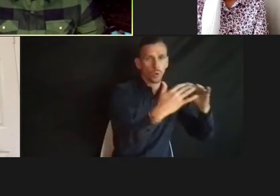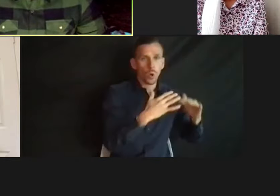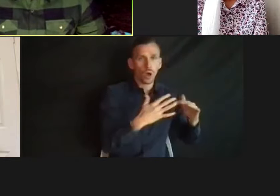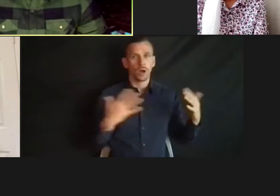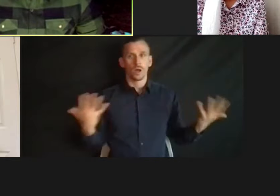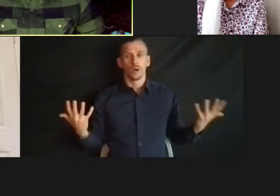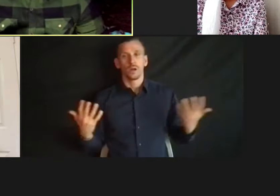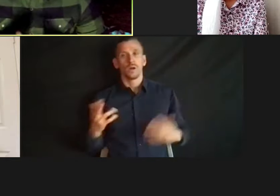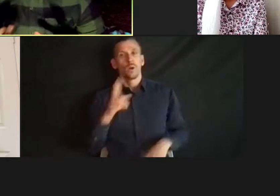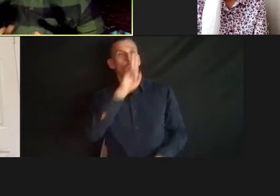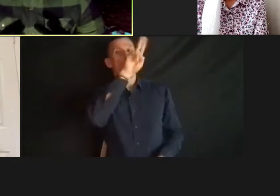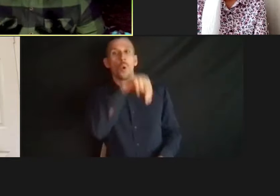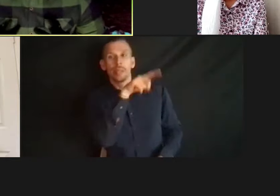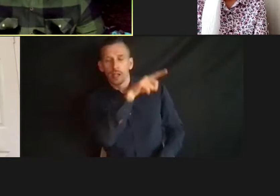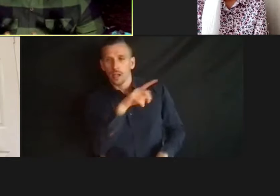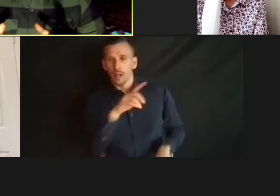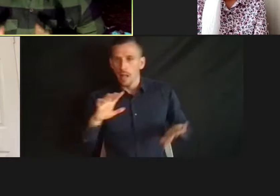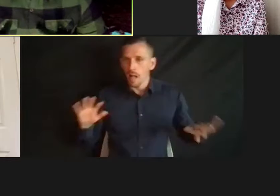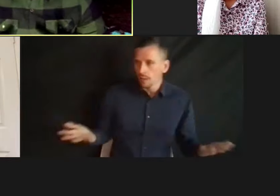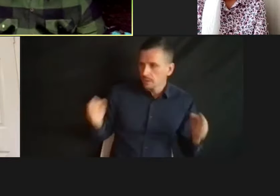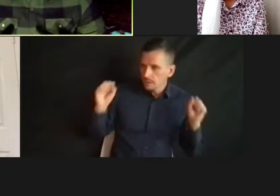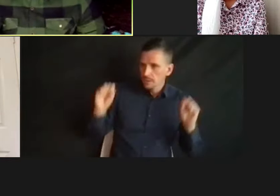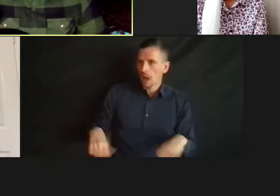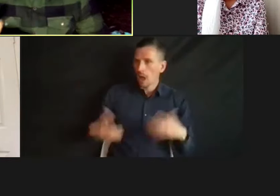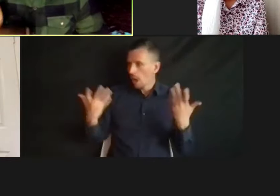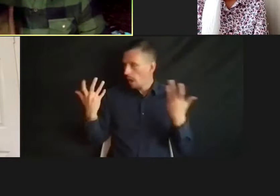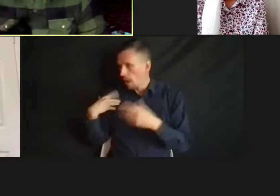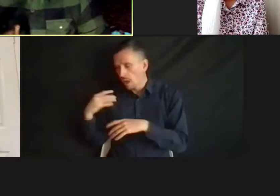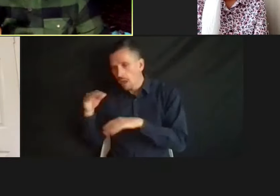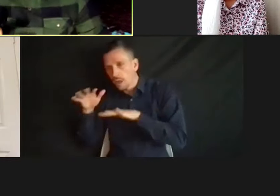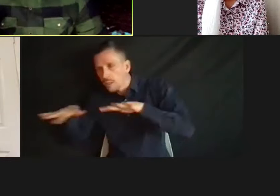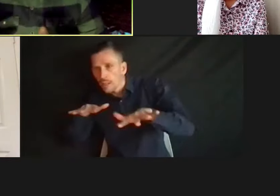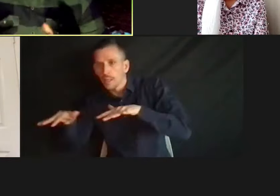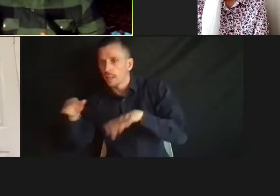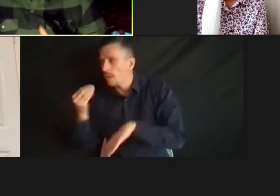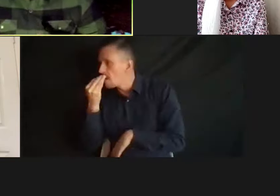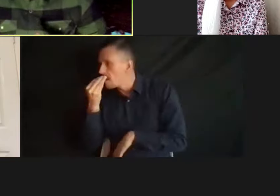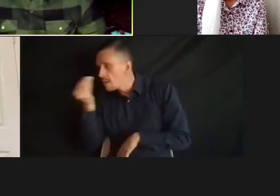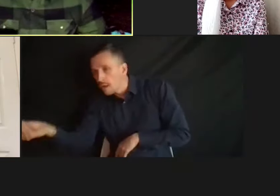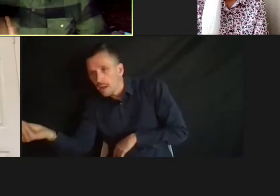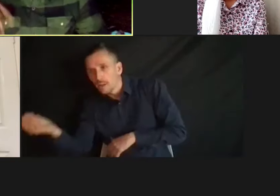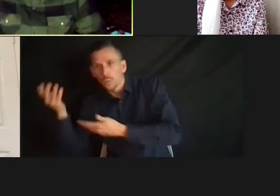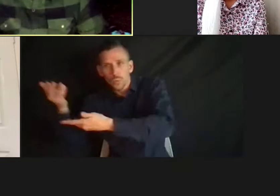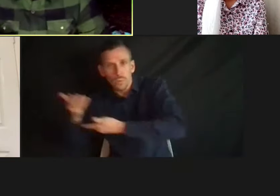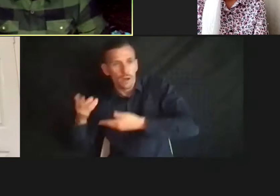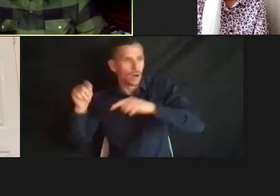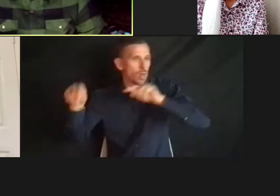So, refugees find that they have no option but to request or try to look for alternative means of